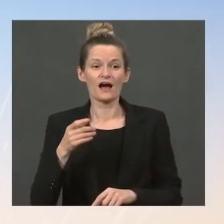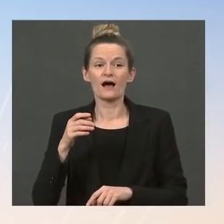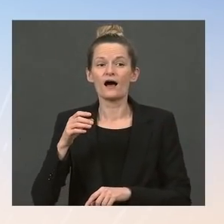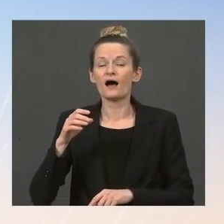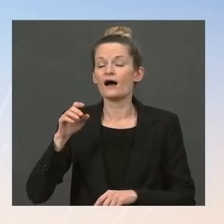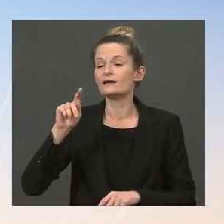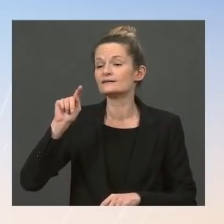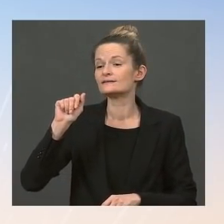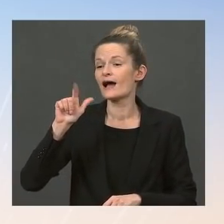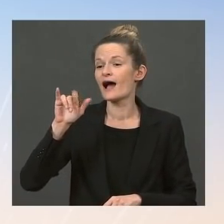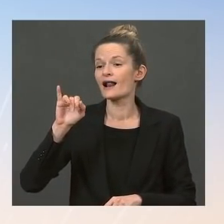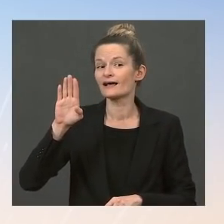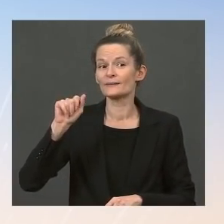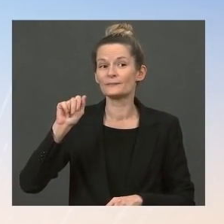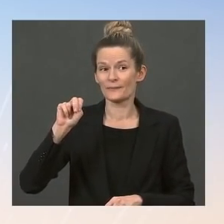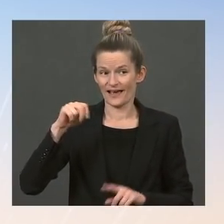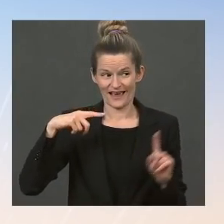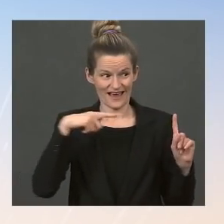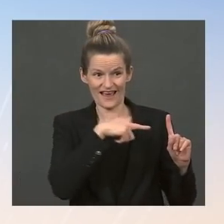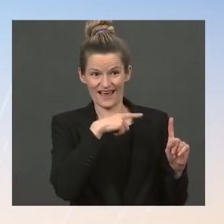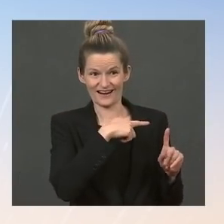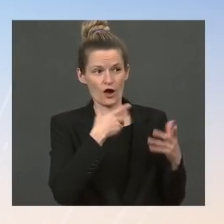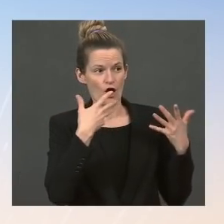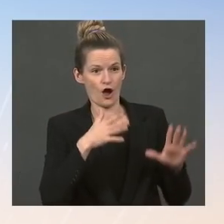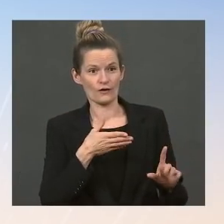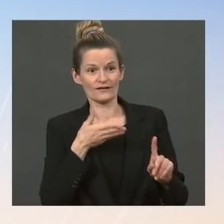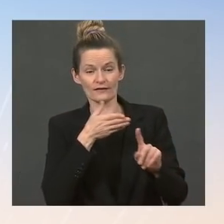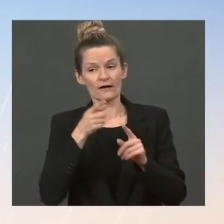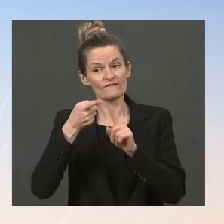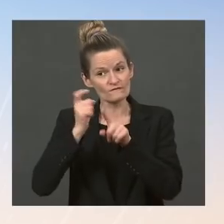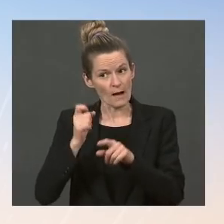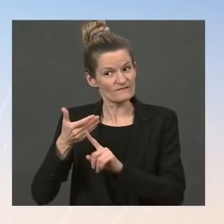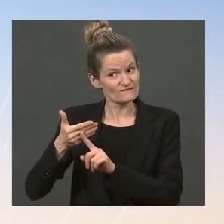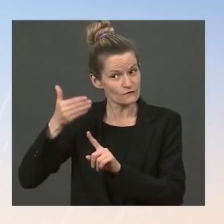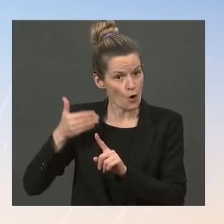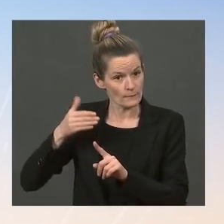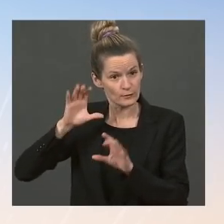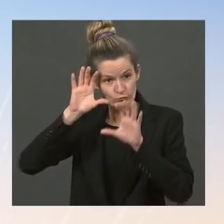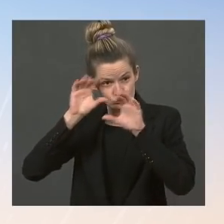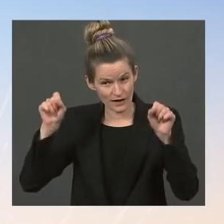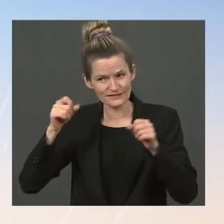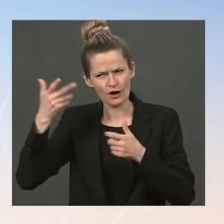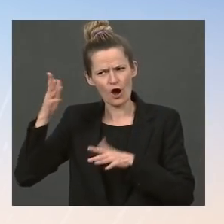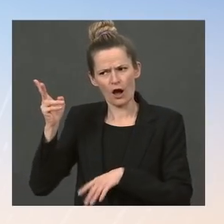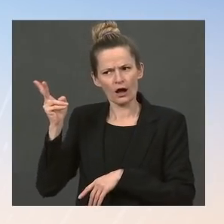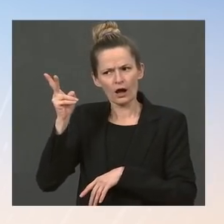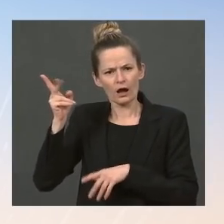where we would need to get our U.S. forces out, otherwise we would face conflict. That's what he was facing.